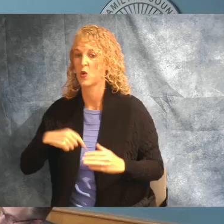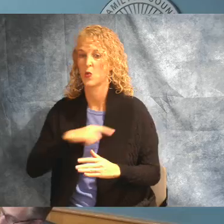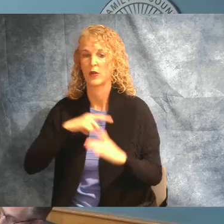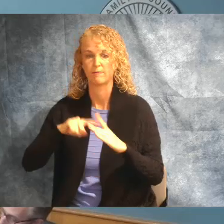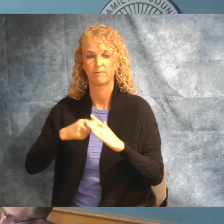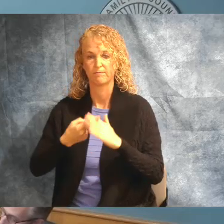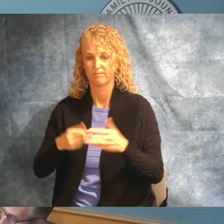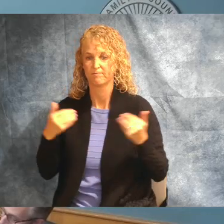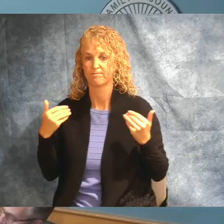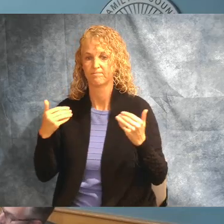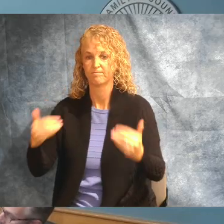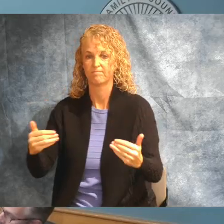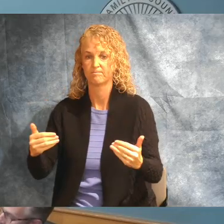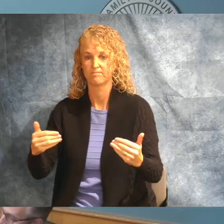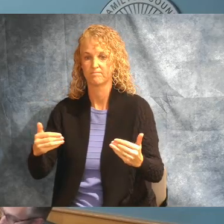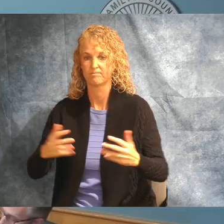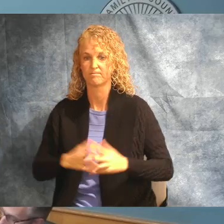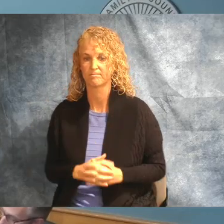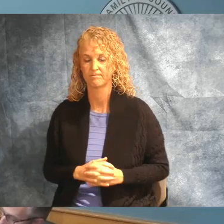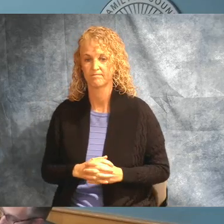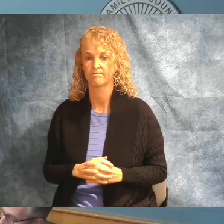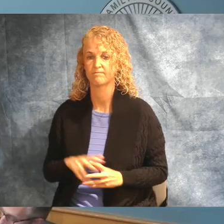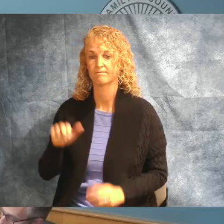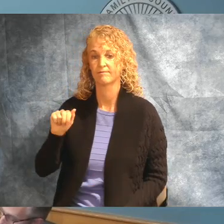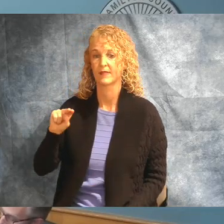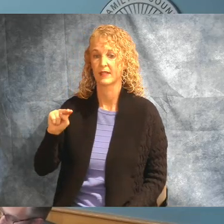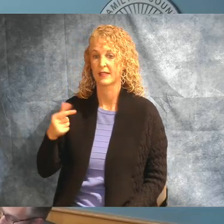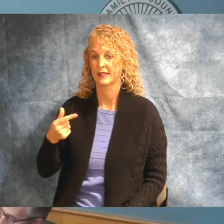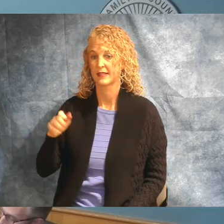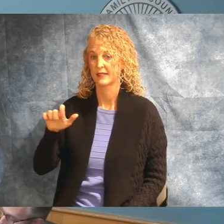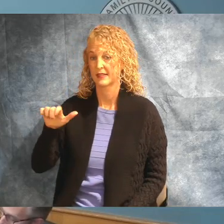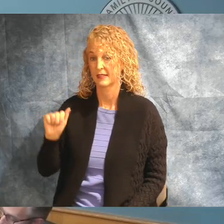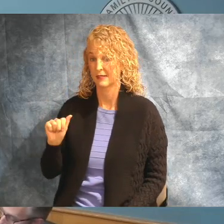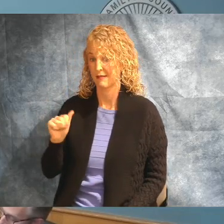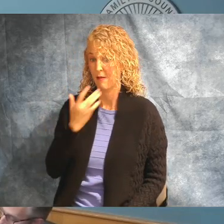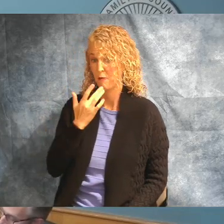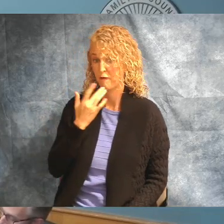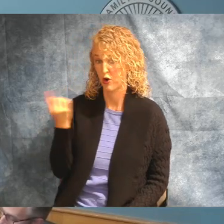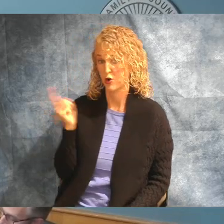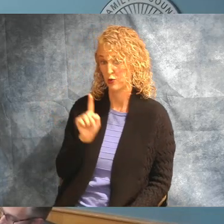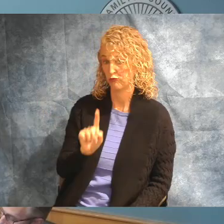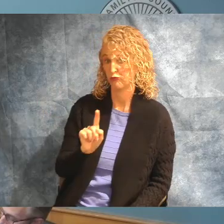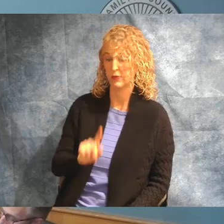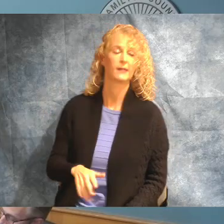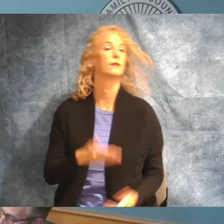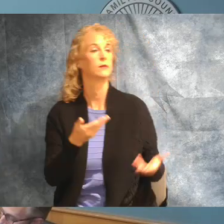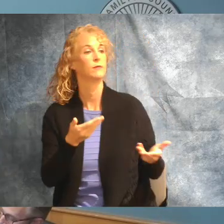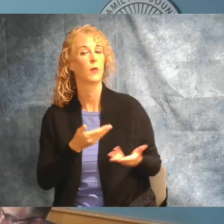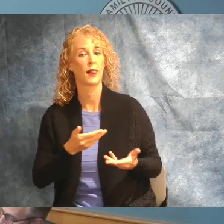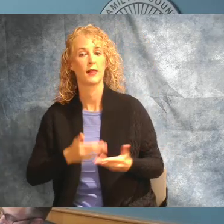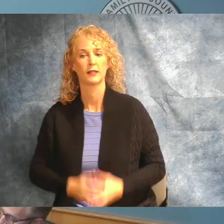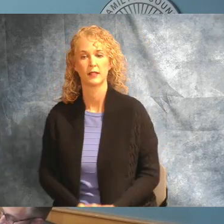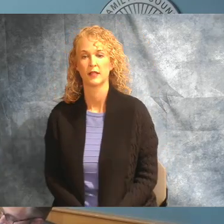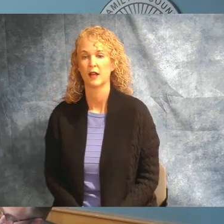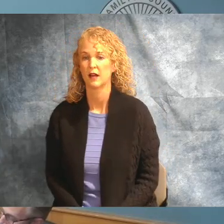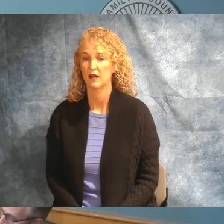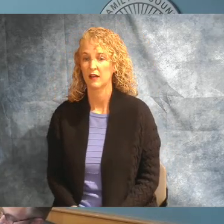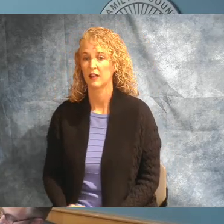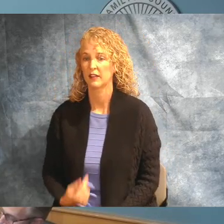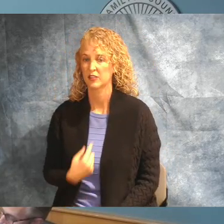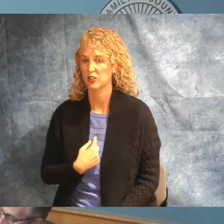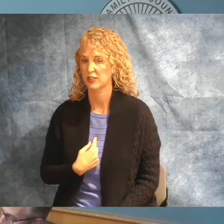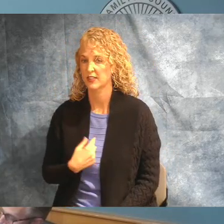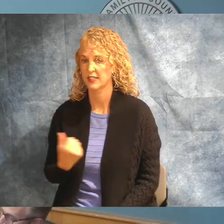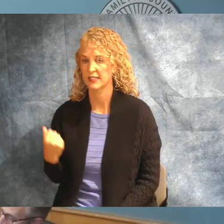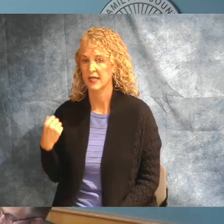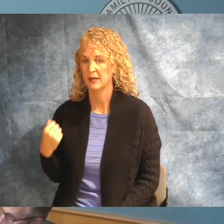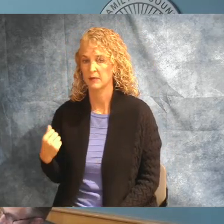and get started. Uh, Angela, did you want to get started? Welcome. Good morning. I'm Angela Rahman,